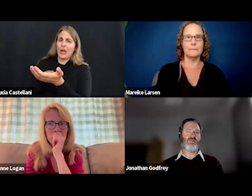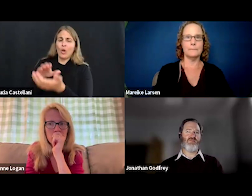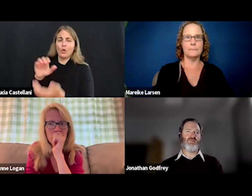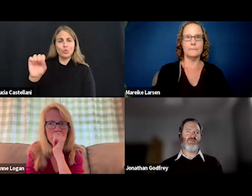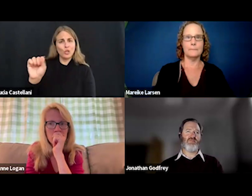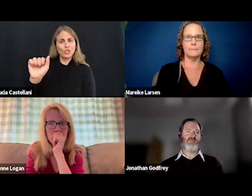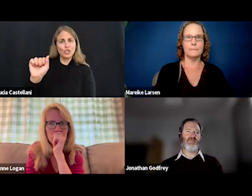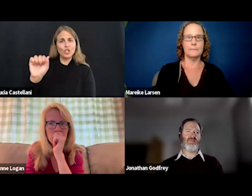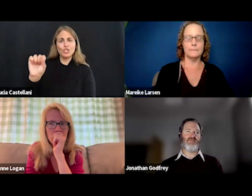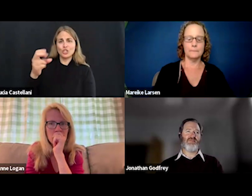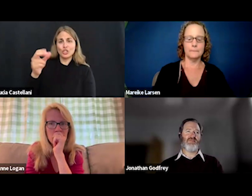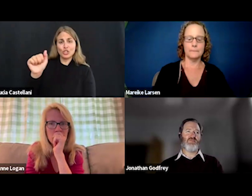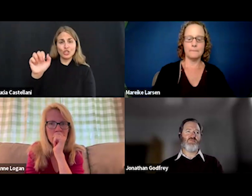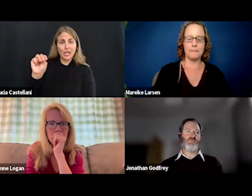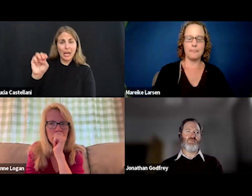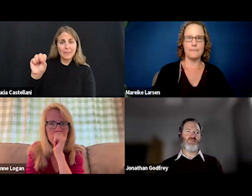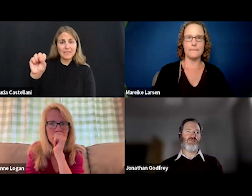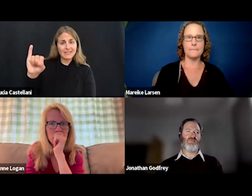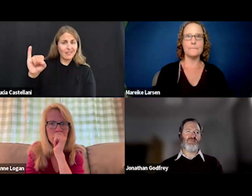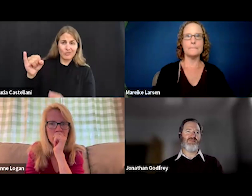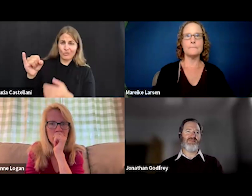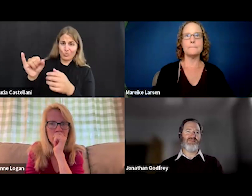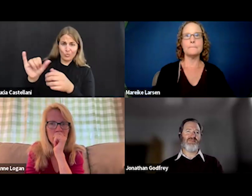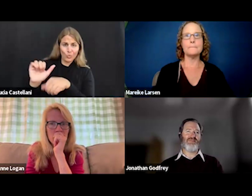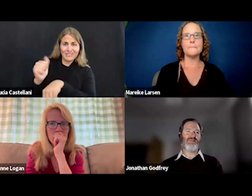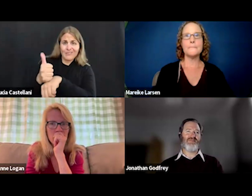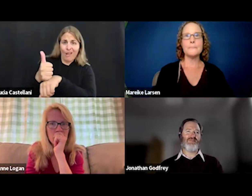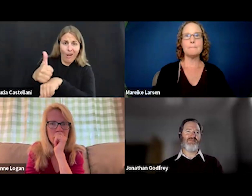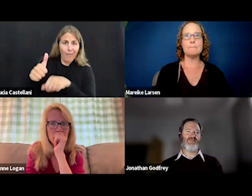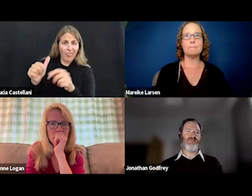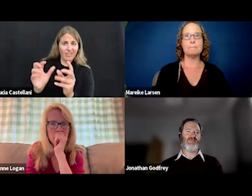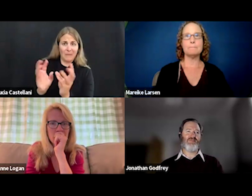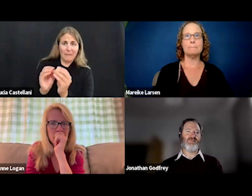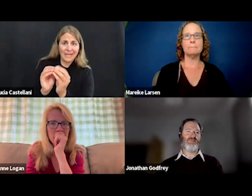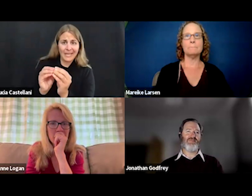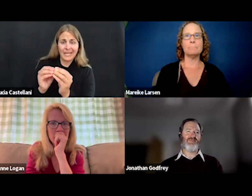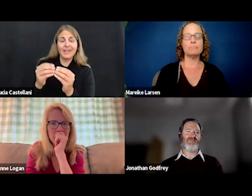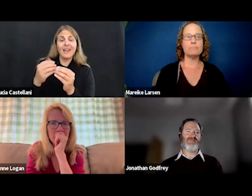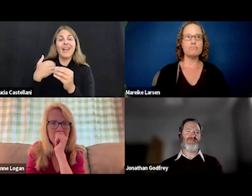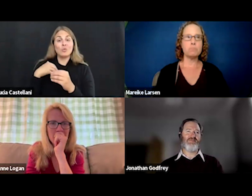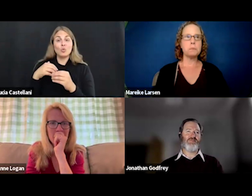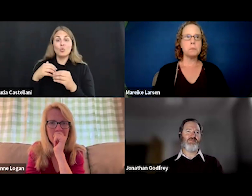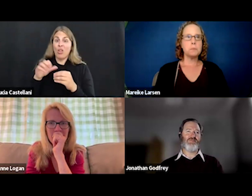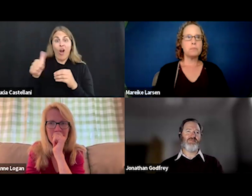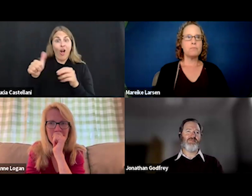for organizing this and your team for organizing this, and to my co-panelists for being here.